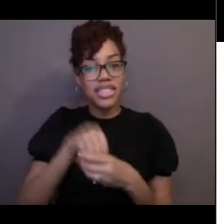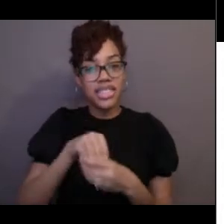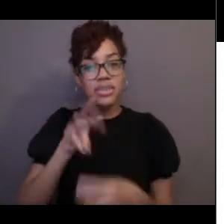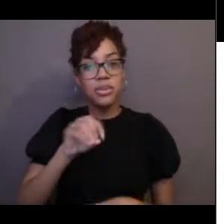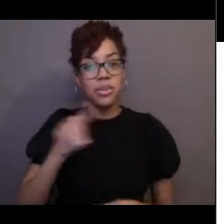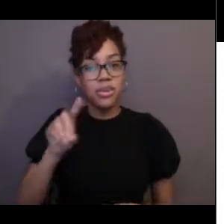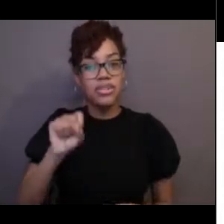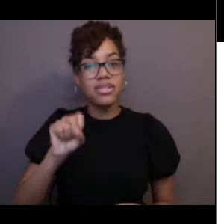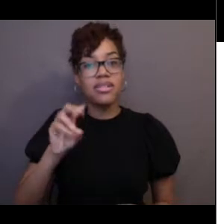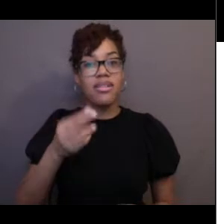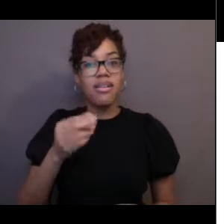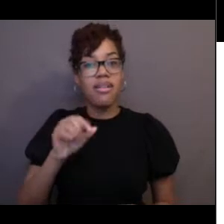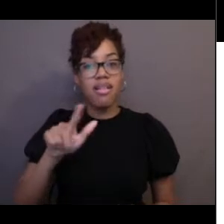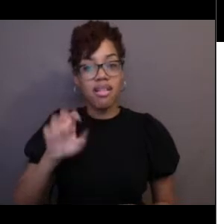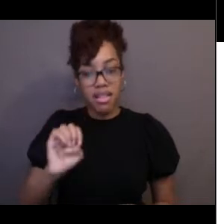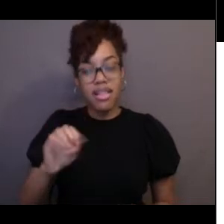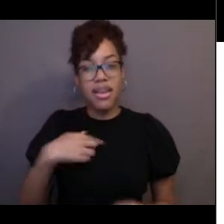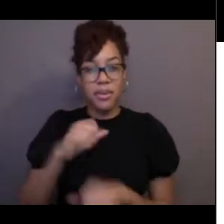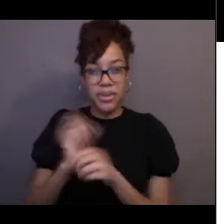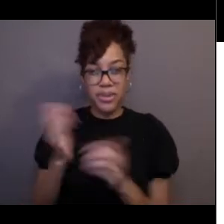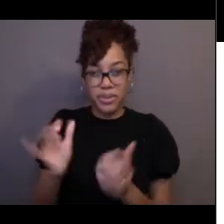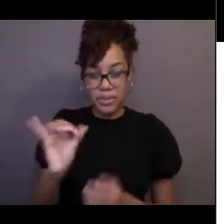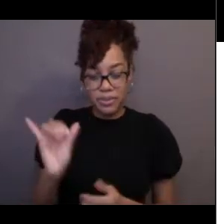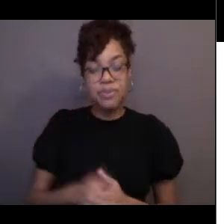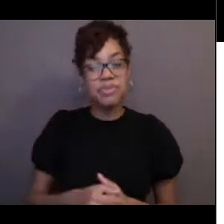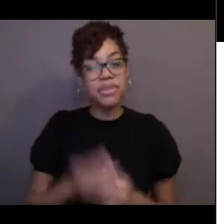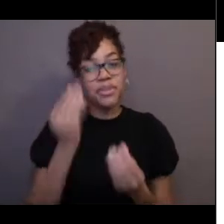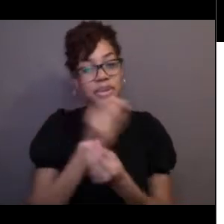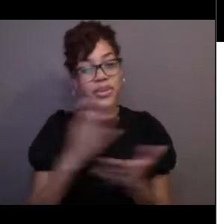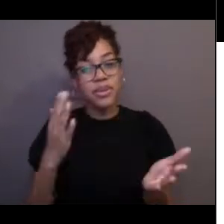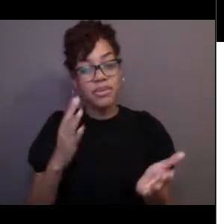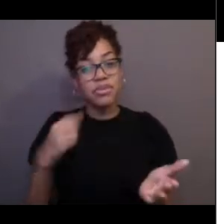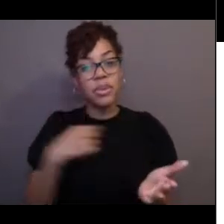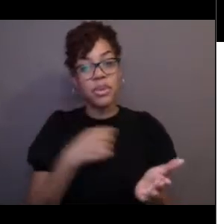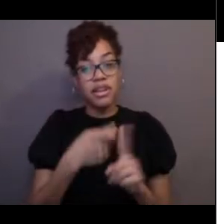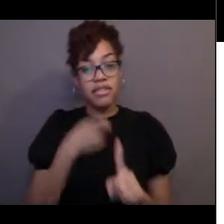we want to recognize that we're all coming to you from the traditional lands of native communities